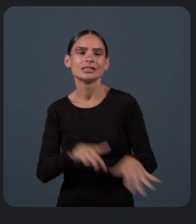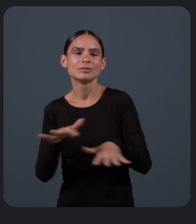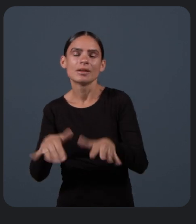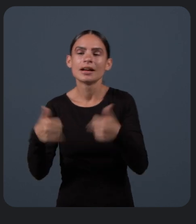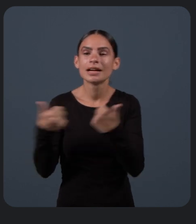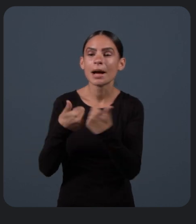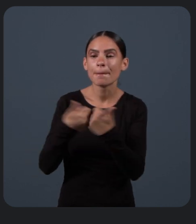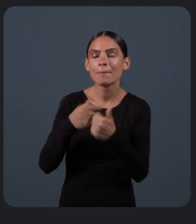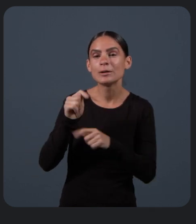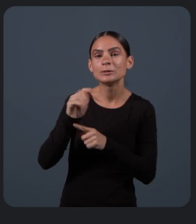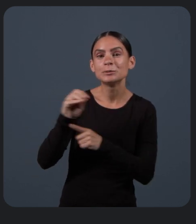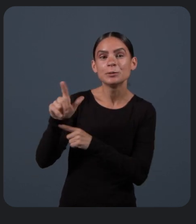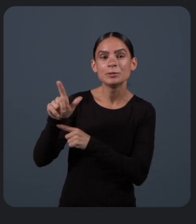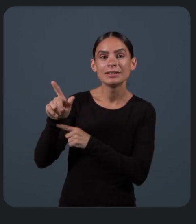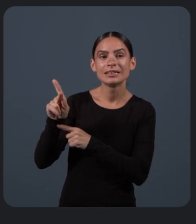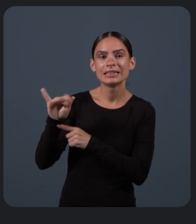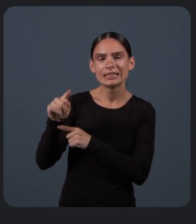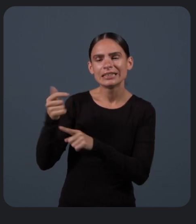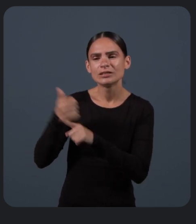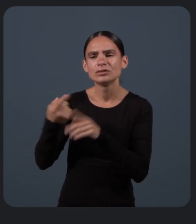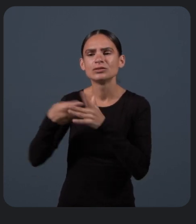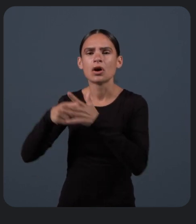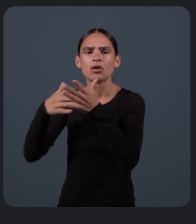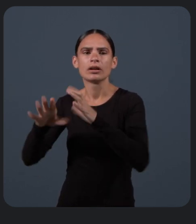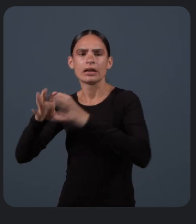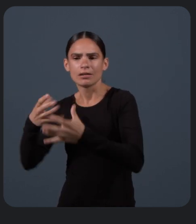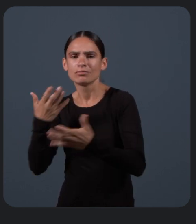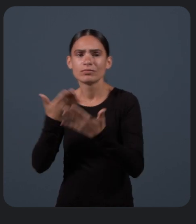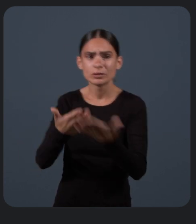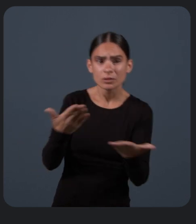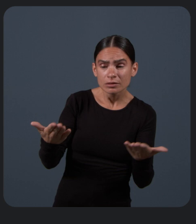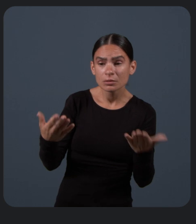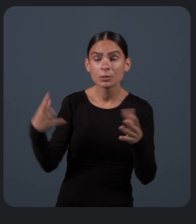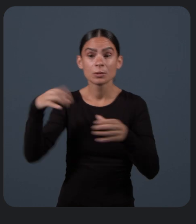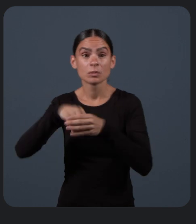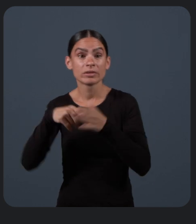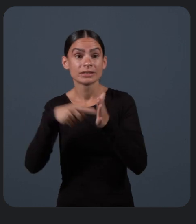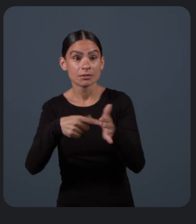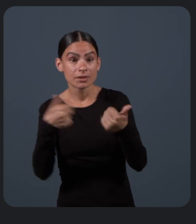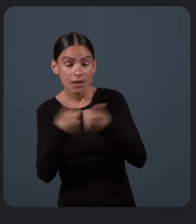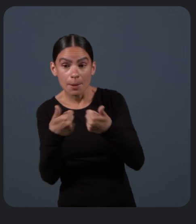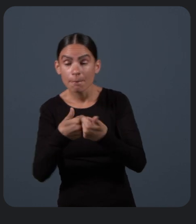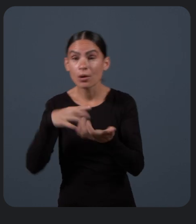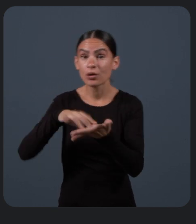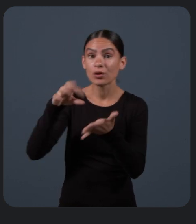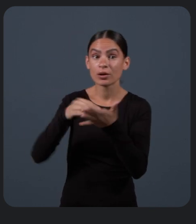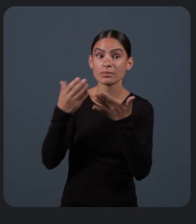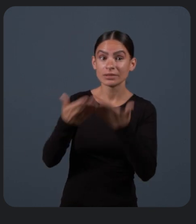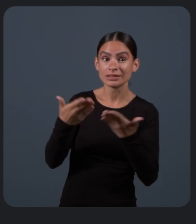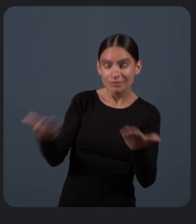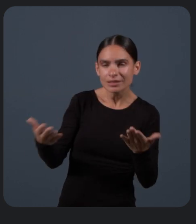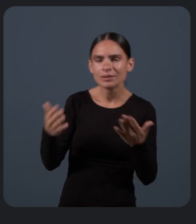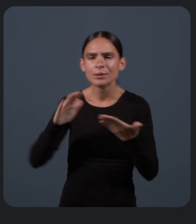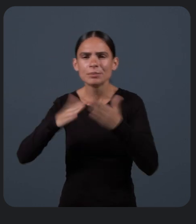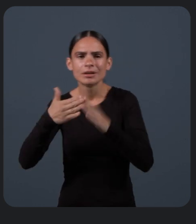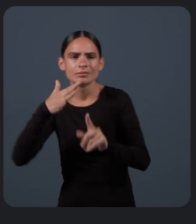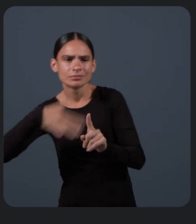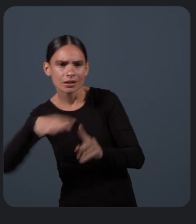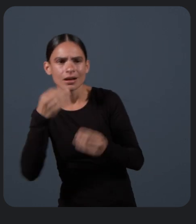And that's a starter kit of resources, including a sample game, learning materials, community spaces, and information about credits for Google Developer